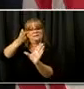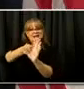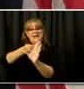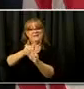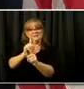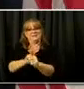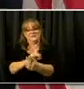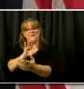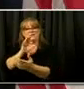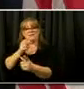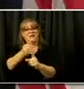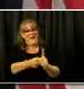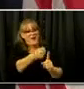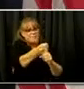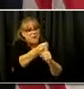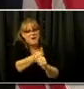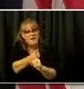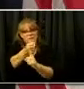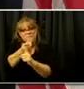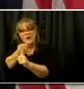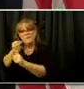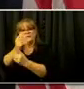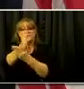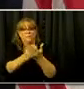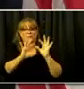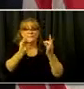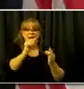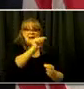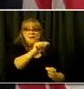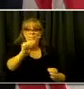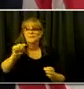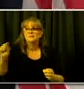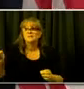down especially in the younger greats and somebody who uh chaired the state board of education and